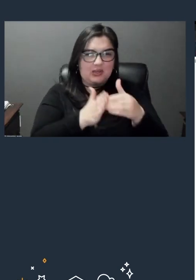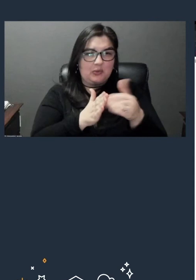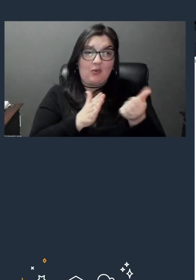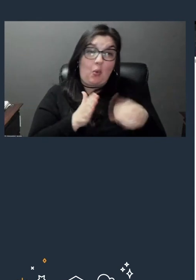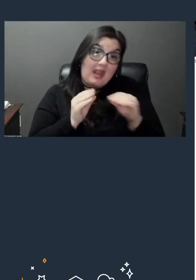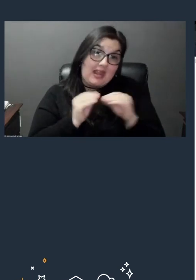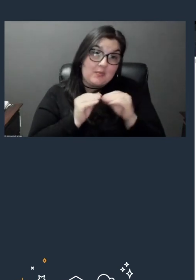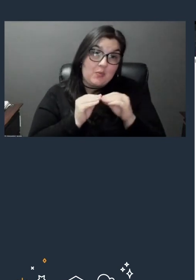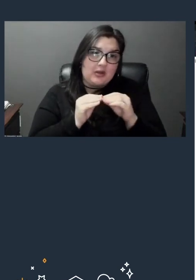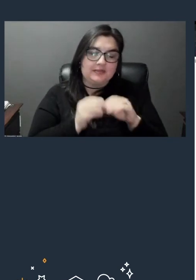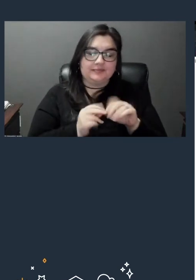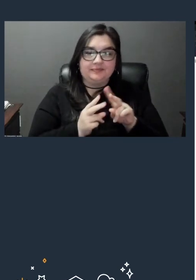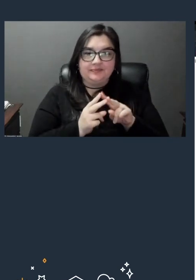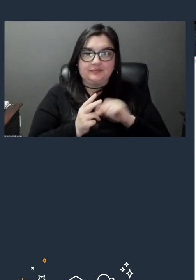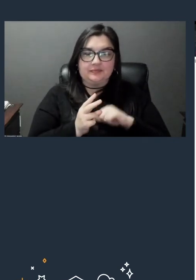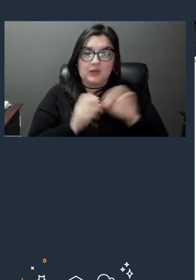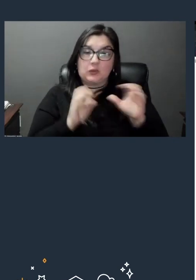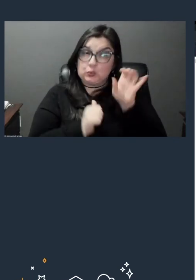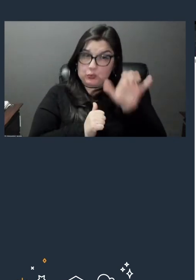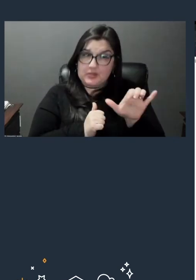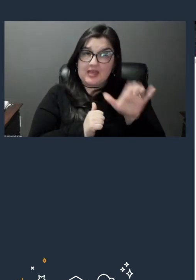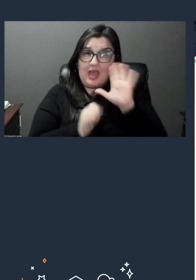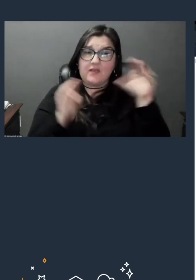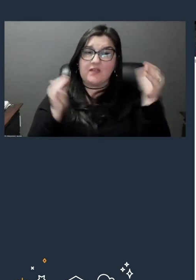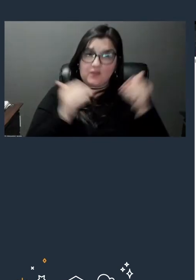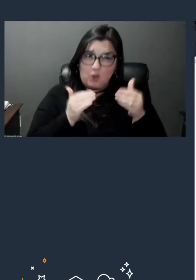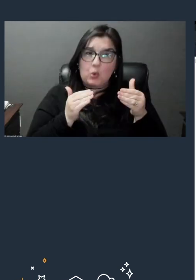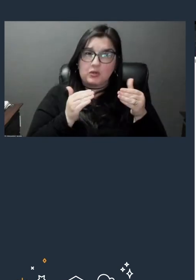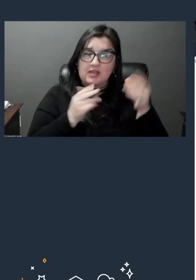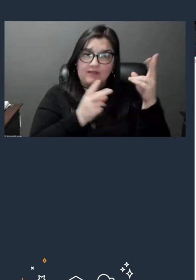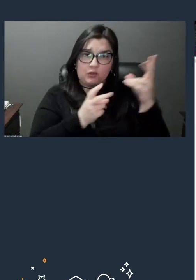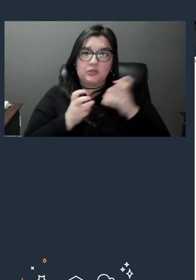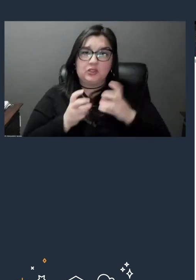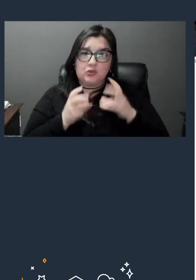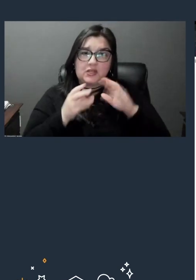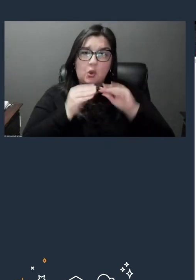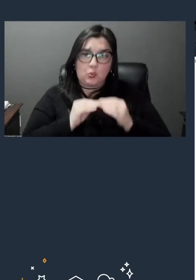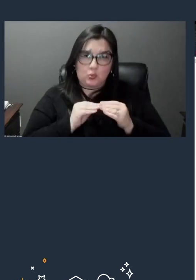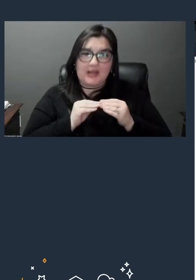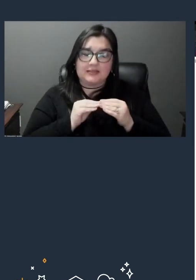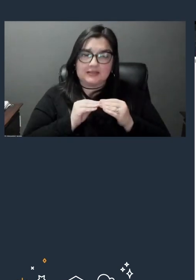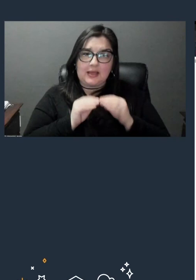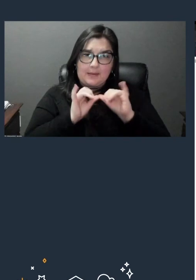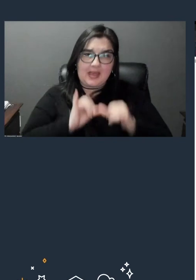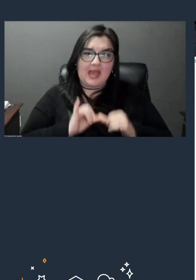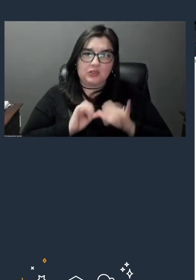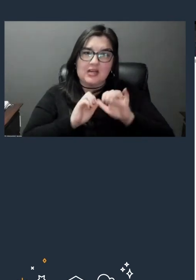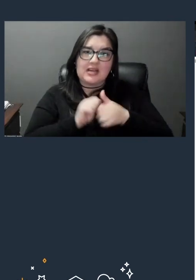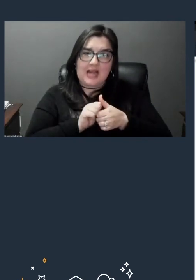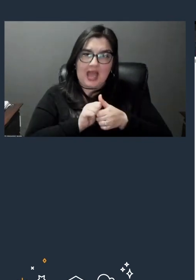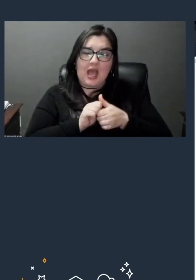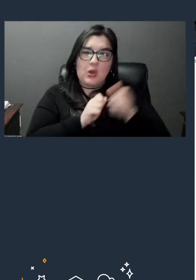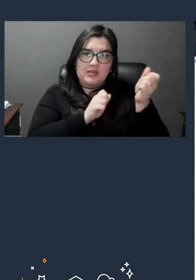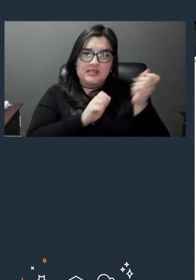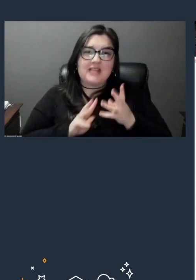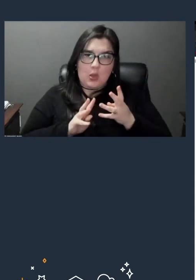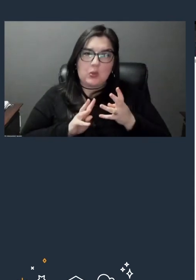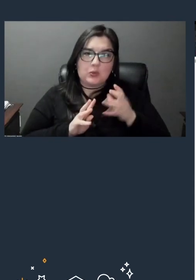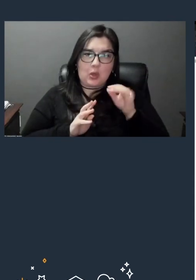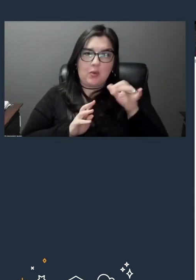To do this, we will focus on the retrieval rate metric, which is computed as download byte over total storage to indicate the proportion of storage